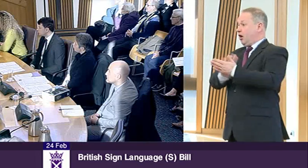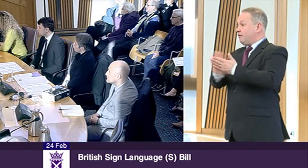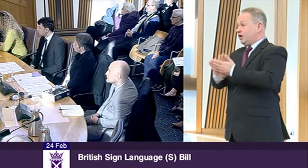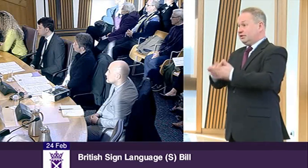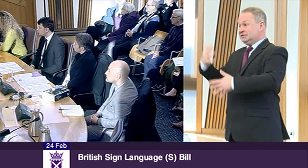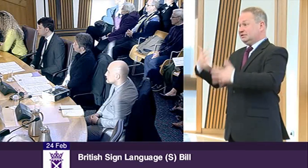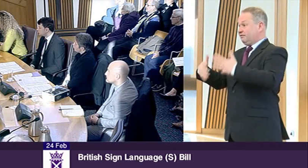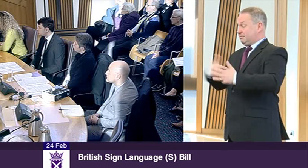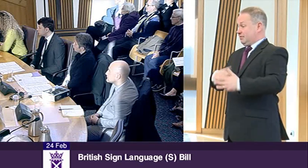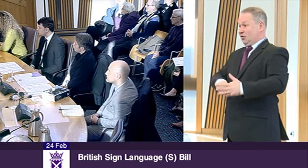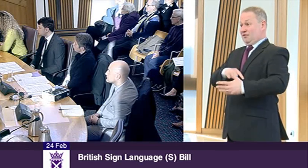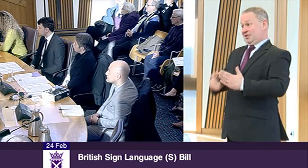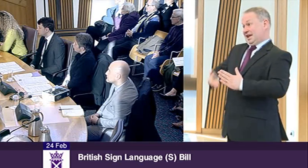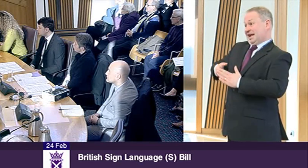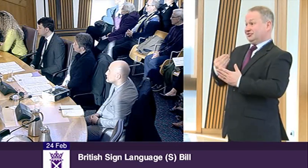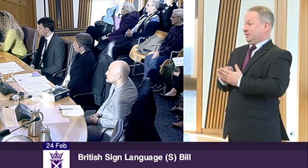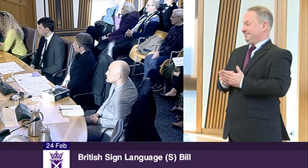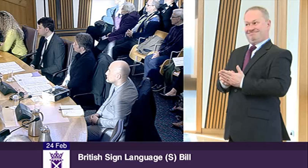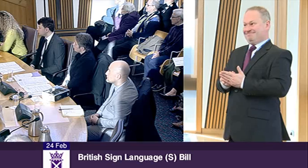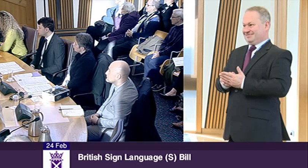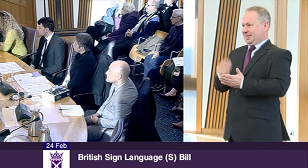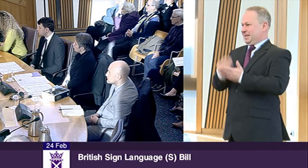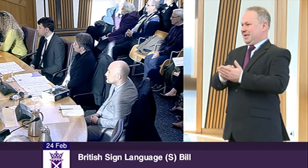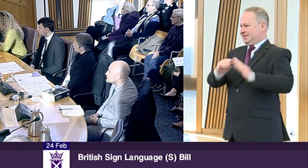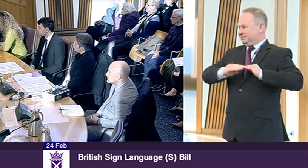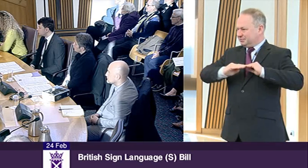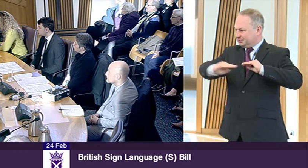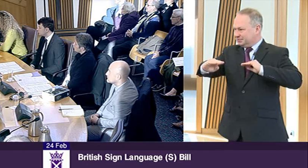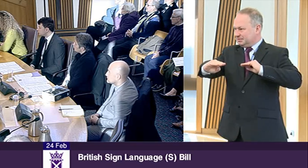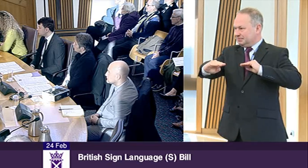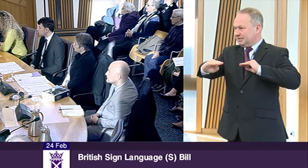that extra money would be provided to do that. The money would remain the same, but some